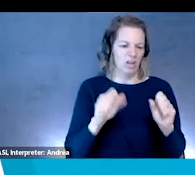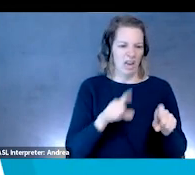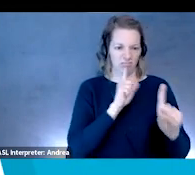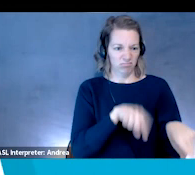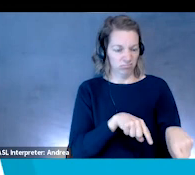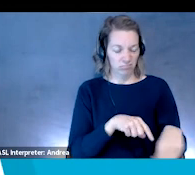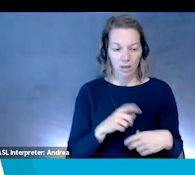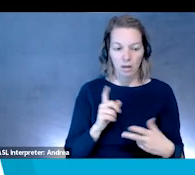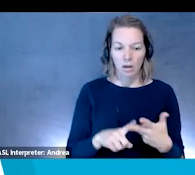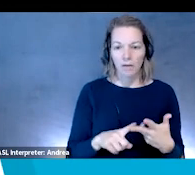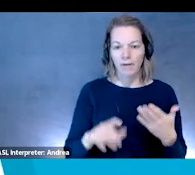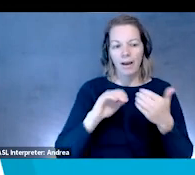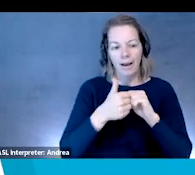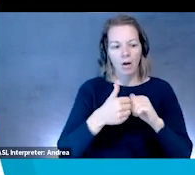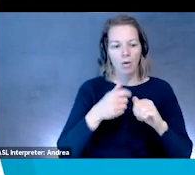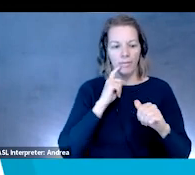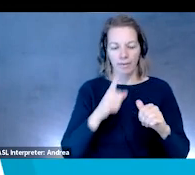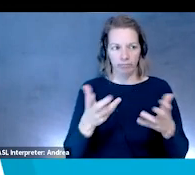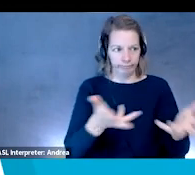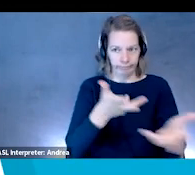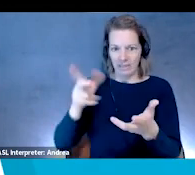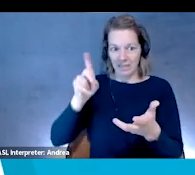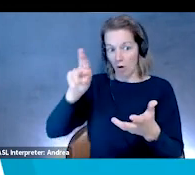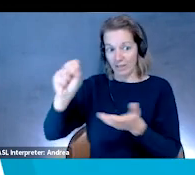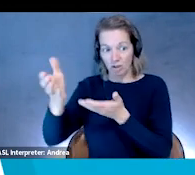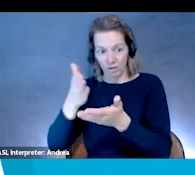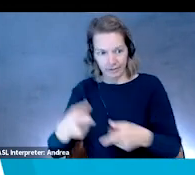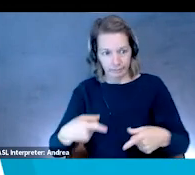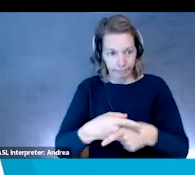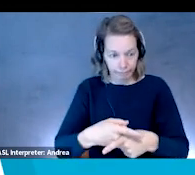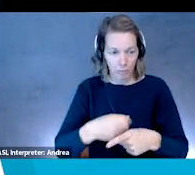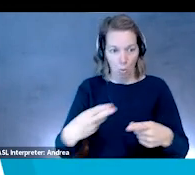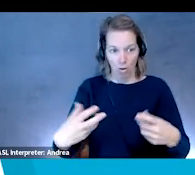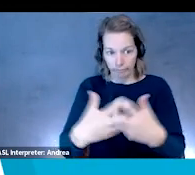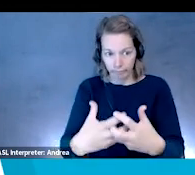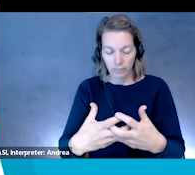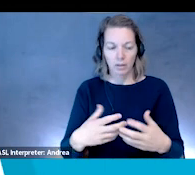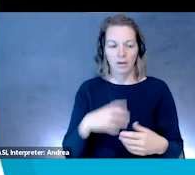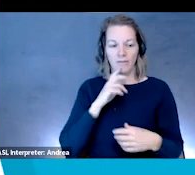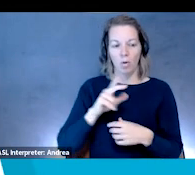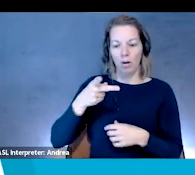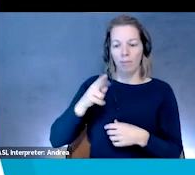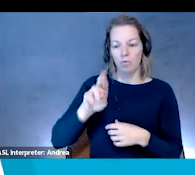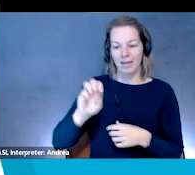APPLICATION AND GETTING STARTED. WE CAN ANSWER YOUR QUESTIONS ABOUT TRANSITION